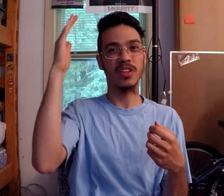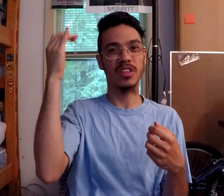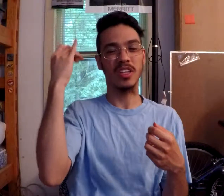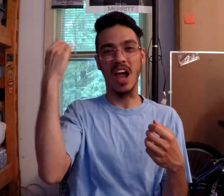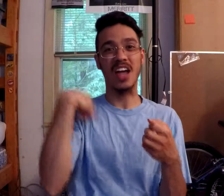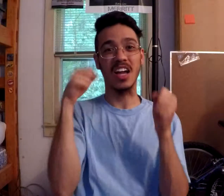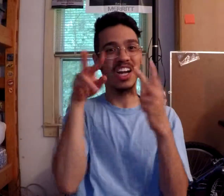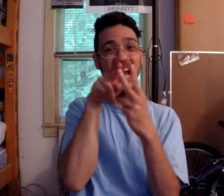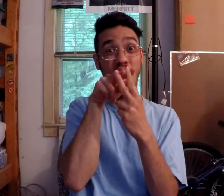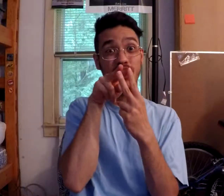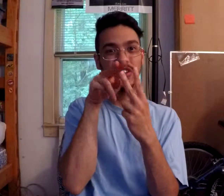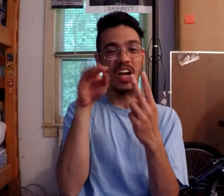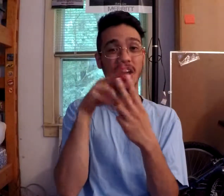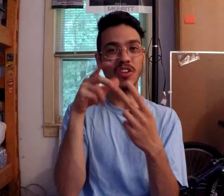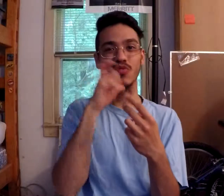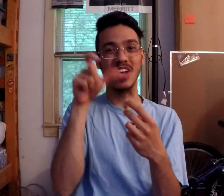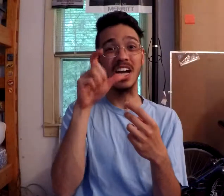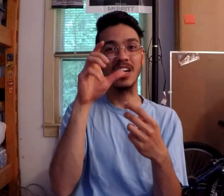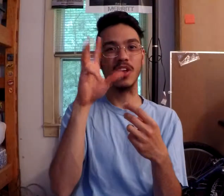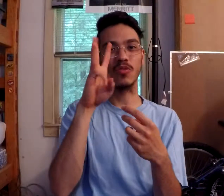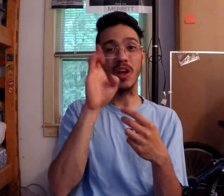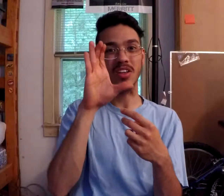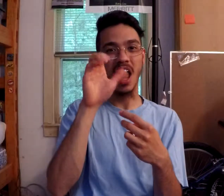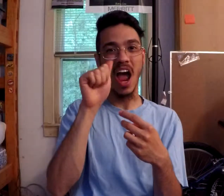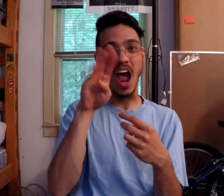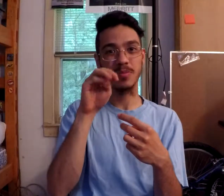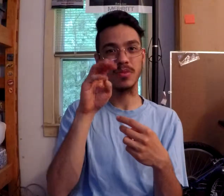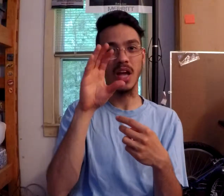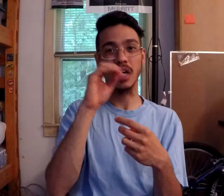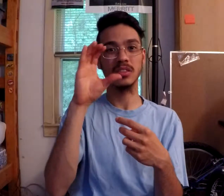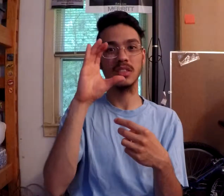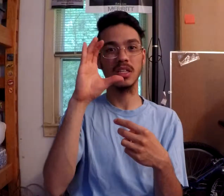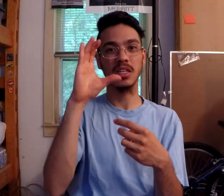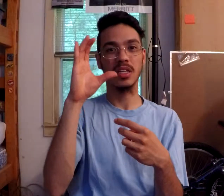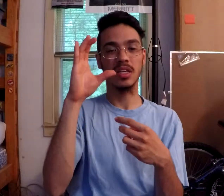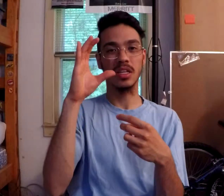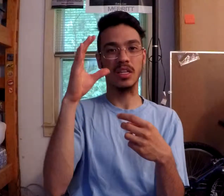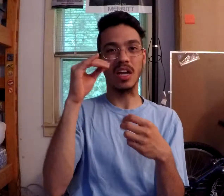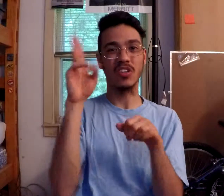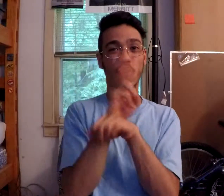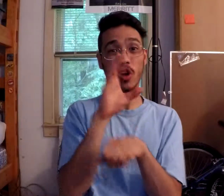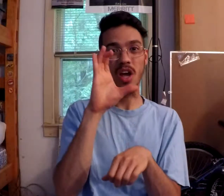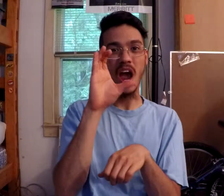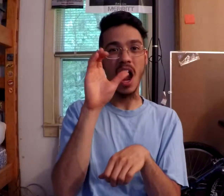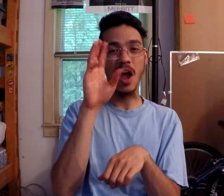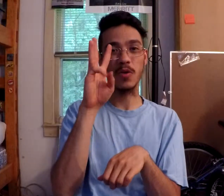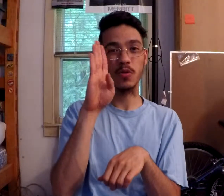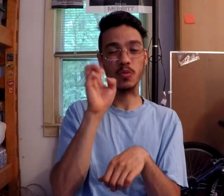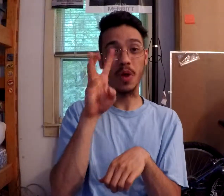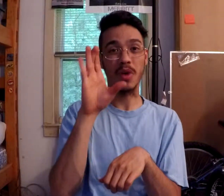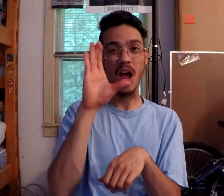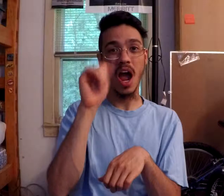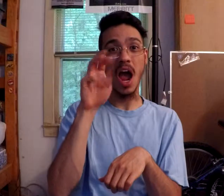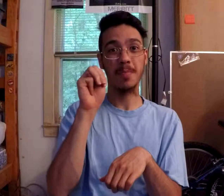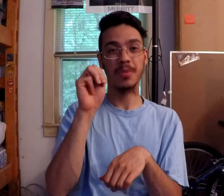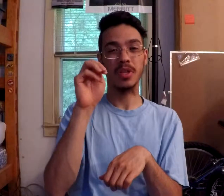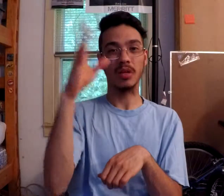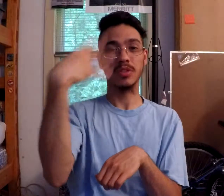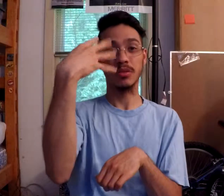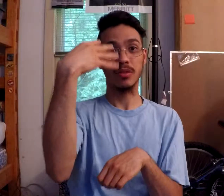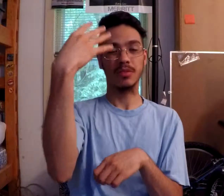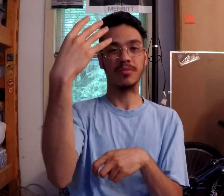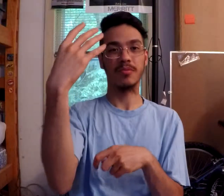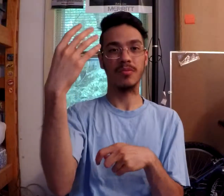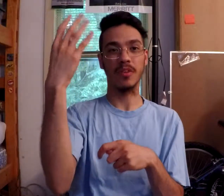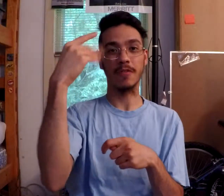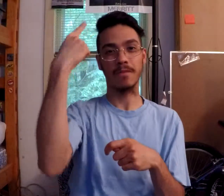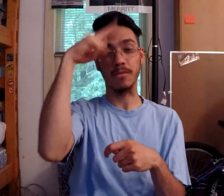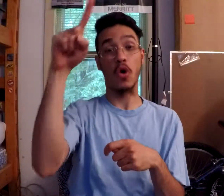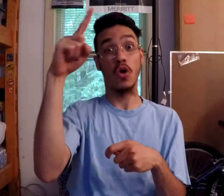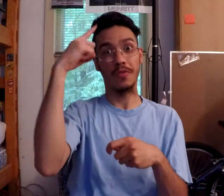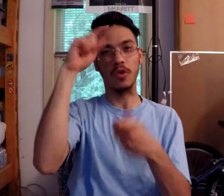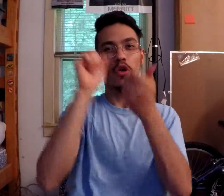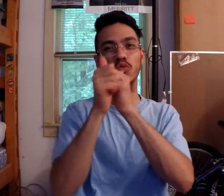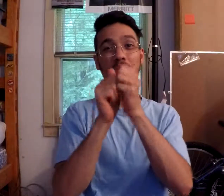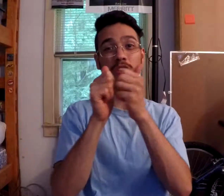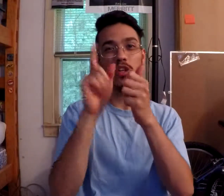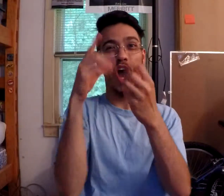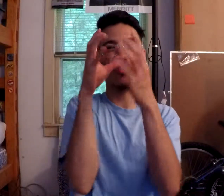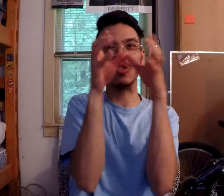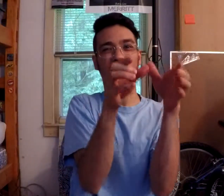I don't know... I can either don't need to use or need to use a webcam or camera for the racing game.